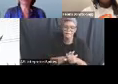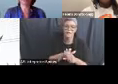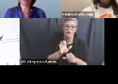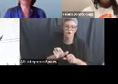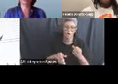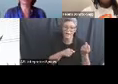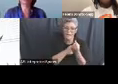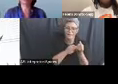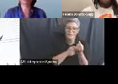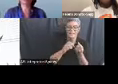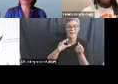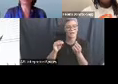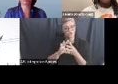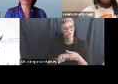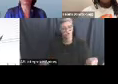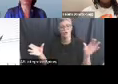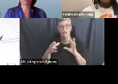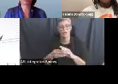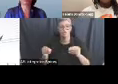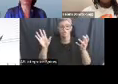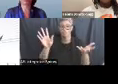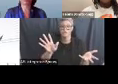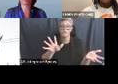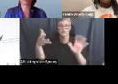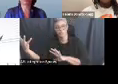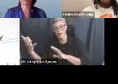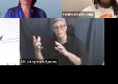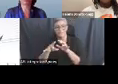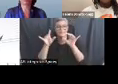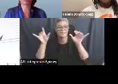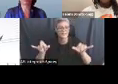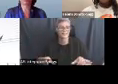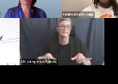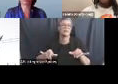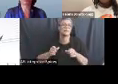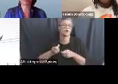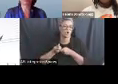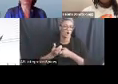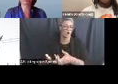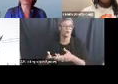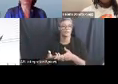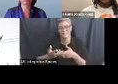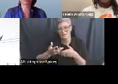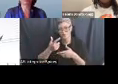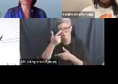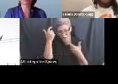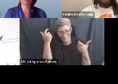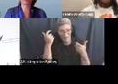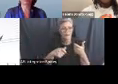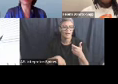system-induced collective trauma and centering truth, joy, and freedom dreams of historically